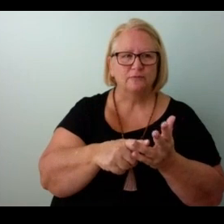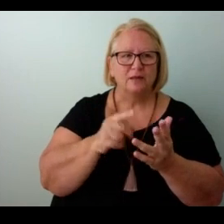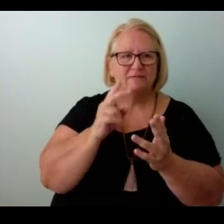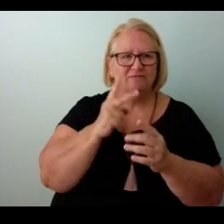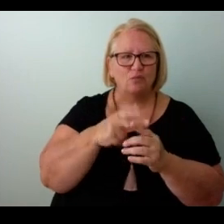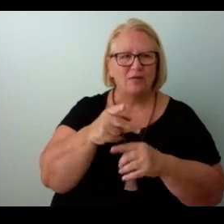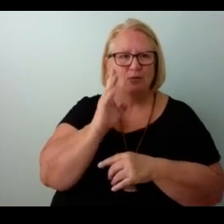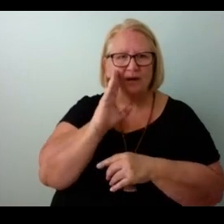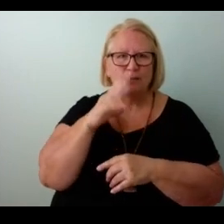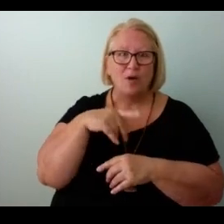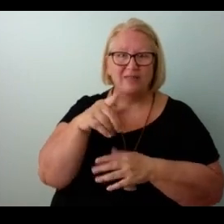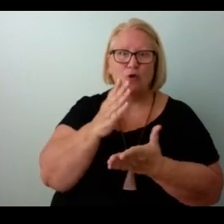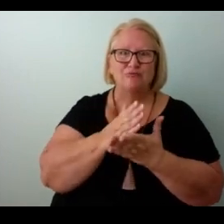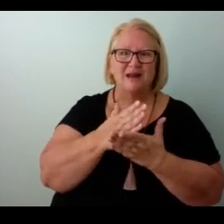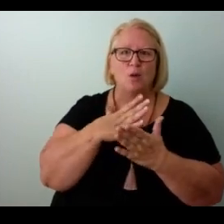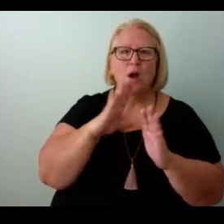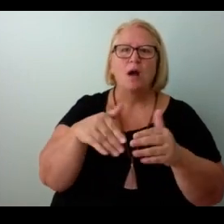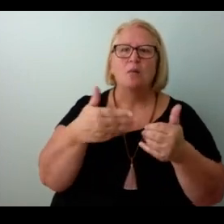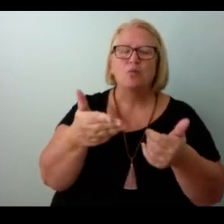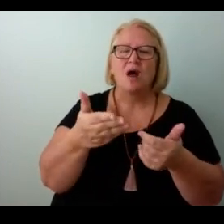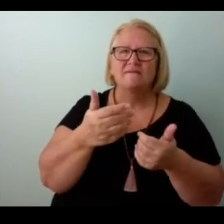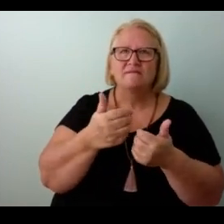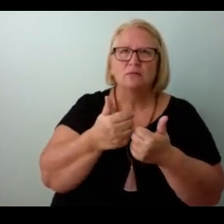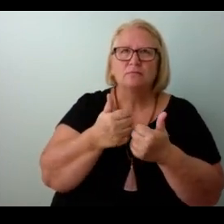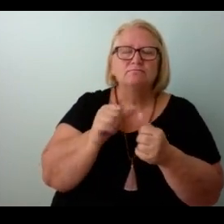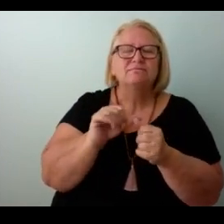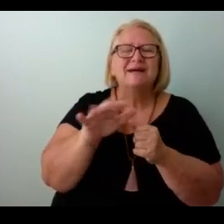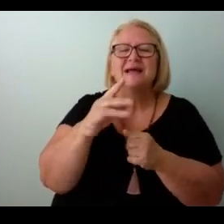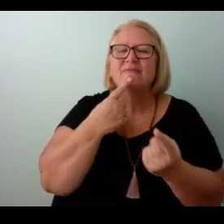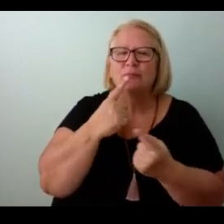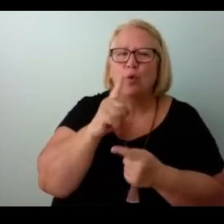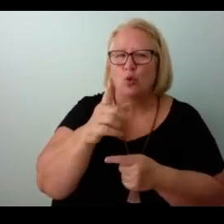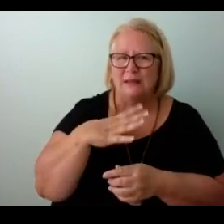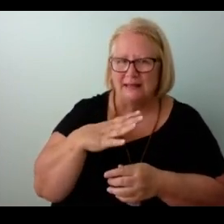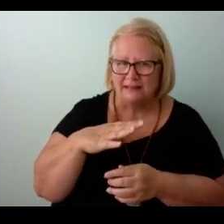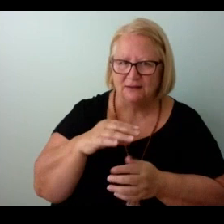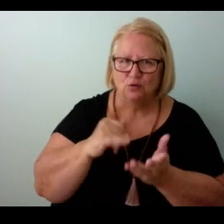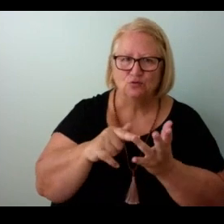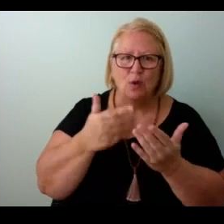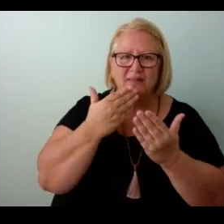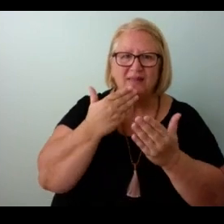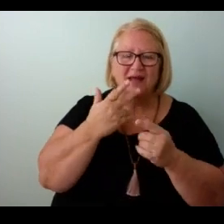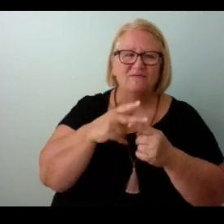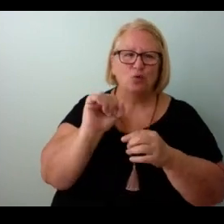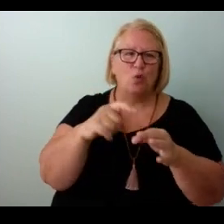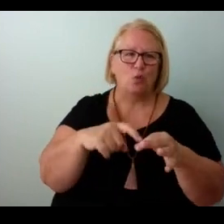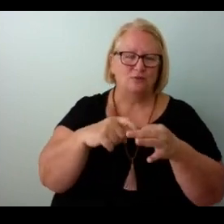really want to provide information that you need most, so thank you for your questions.